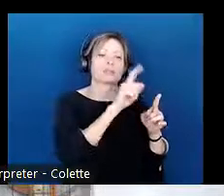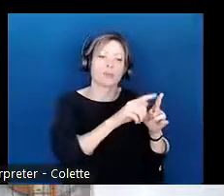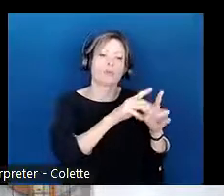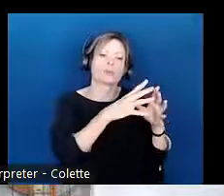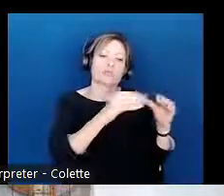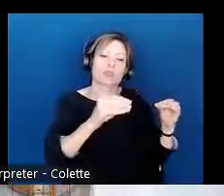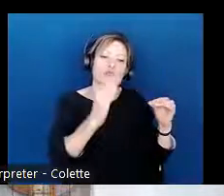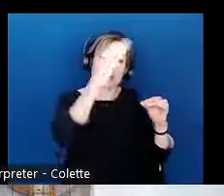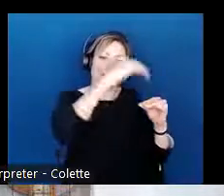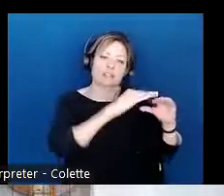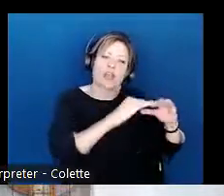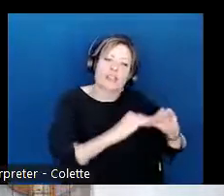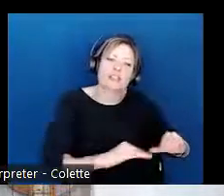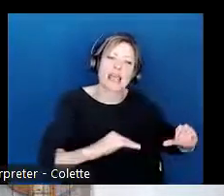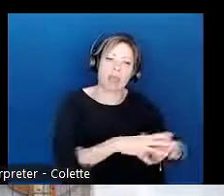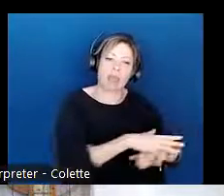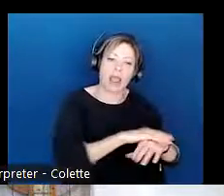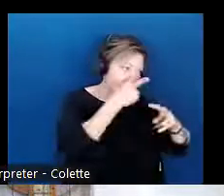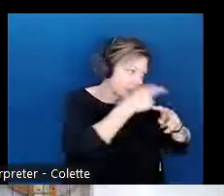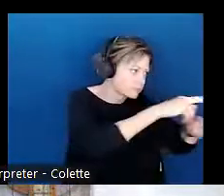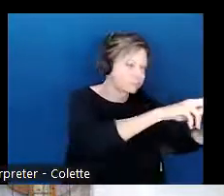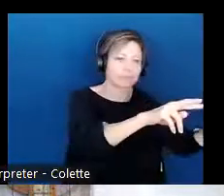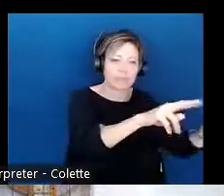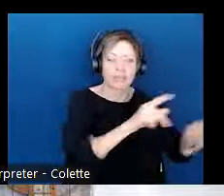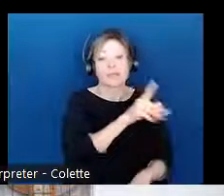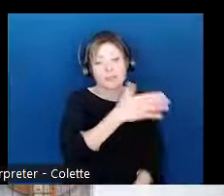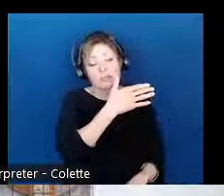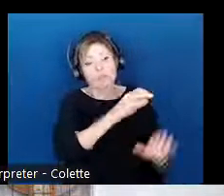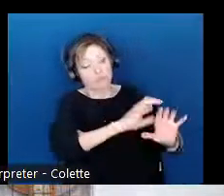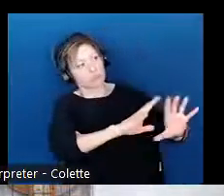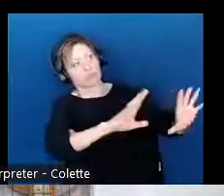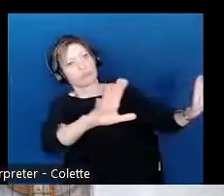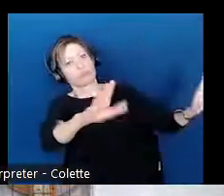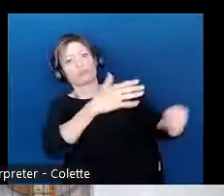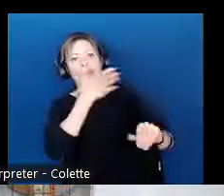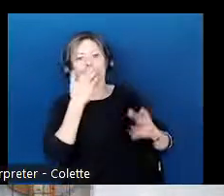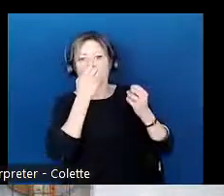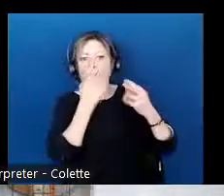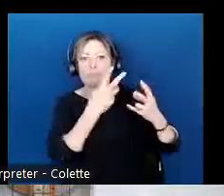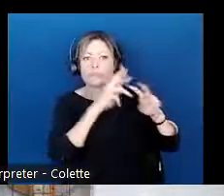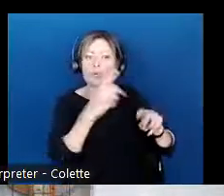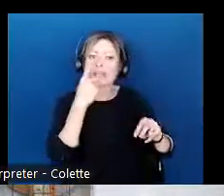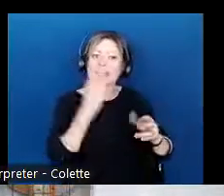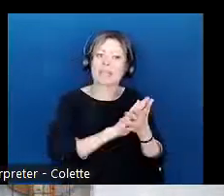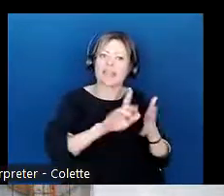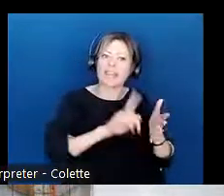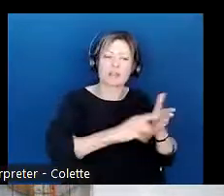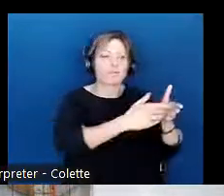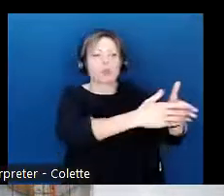um so that is a really nice open view it gives you a sense of how open the heathland is also with the sort of framing of the hills in the background